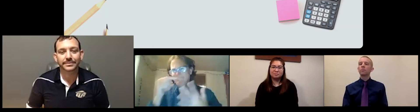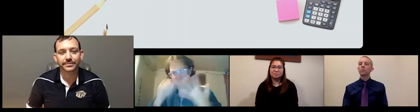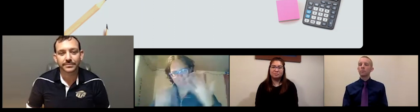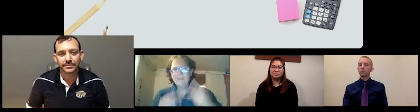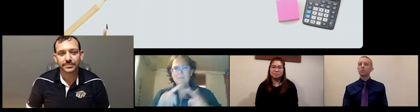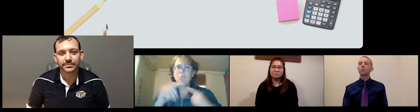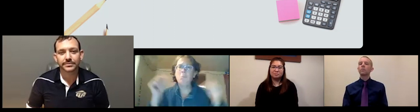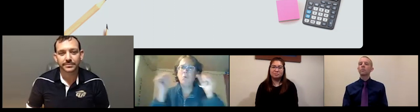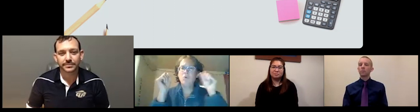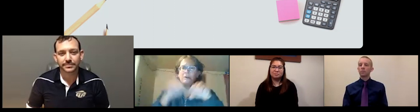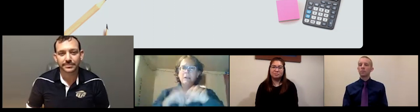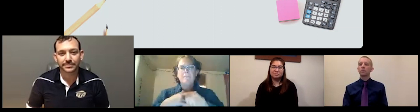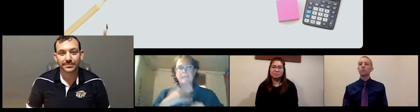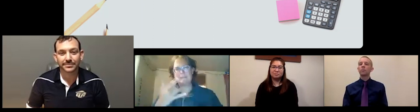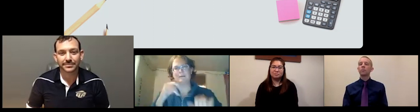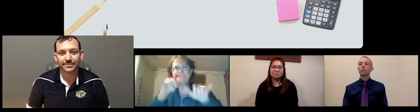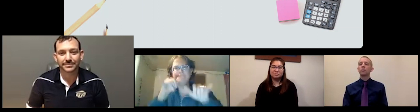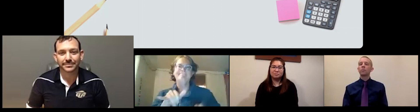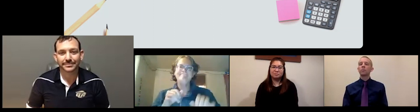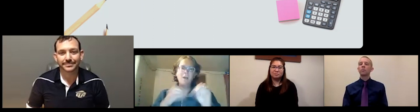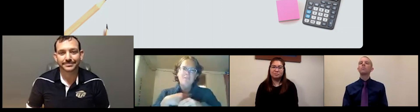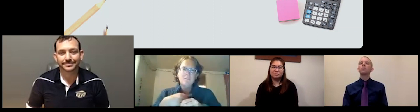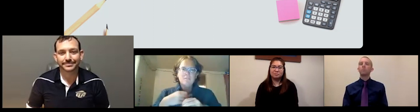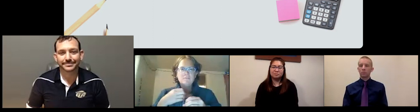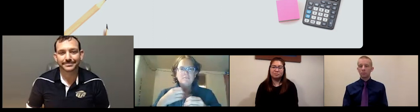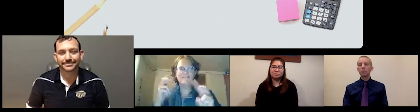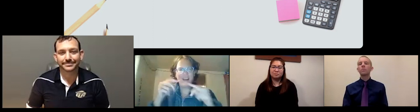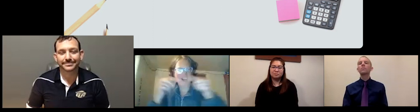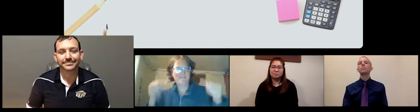But in the wintertime, I tend to stay in the office, it’s the opposite.